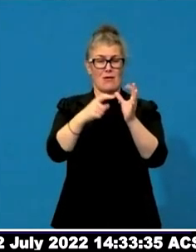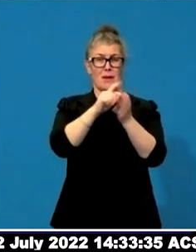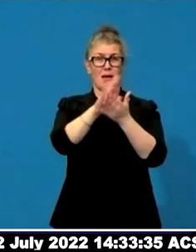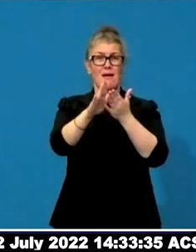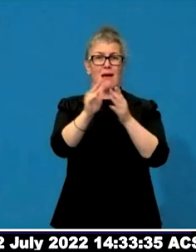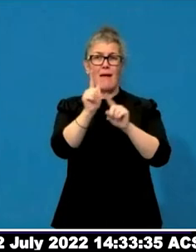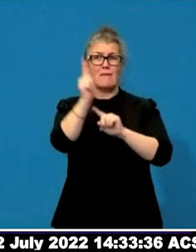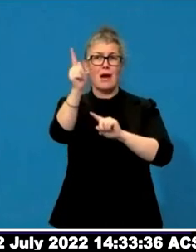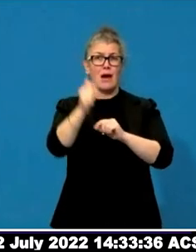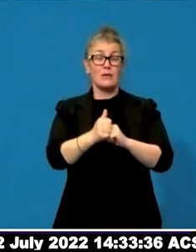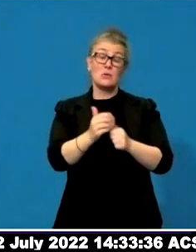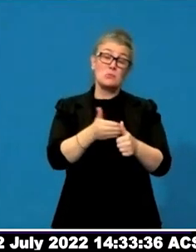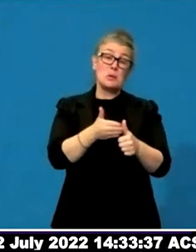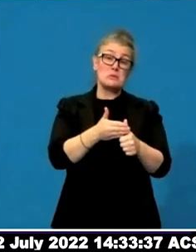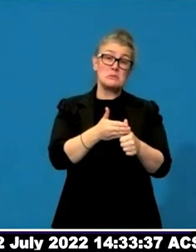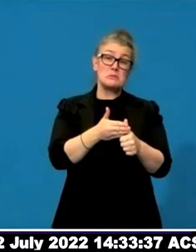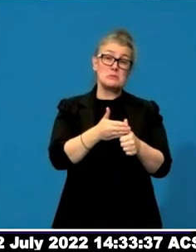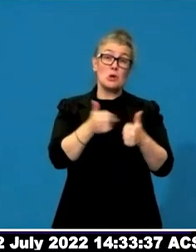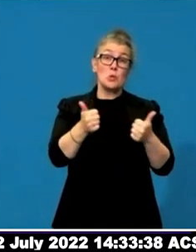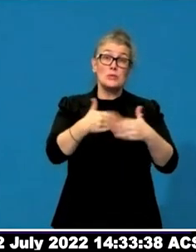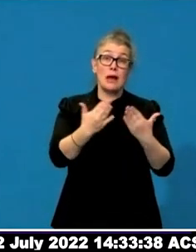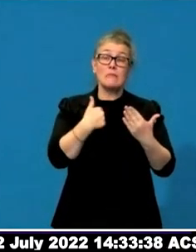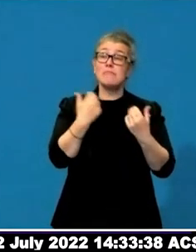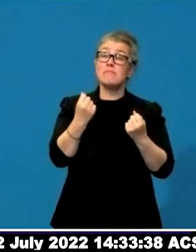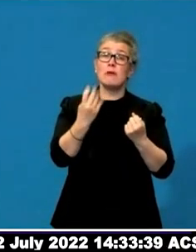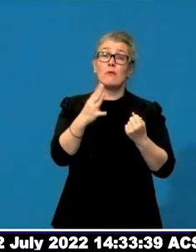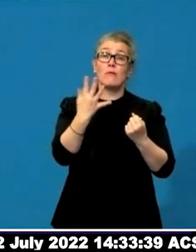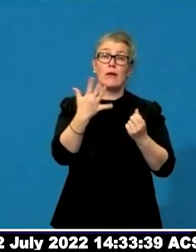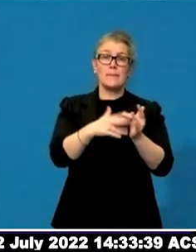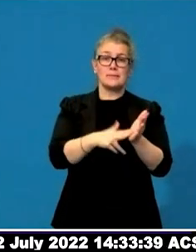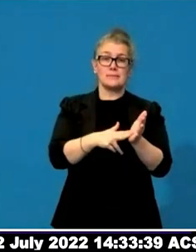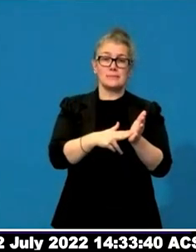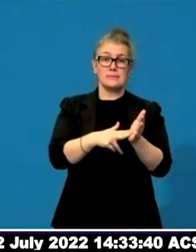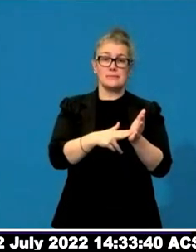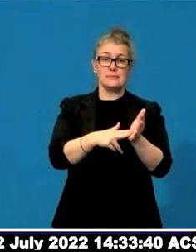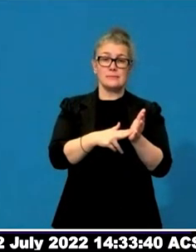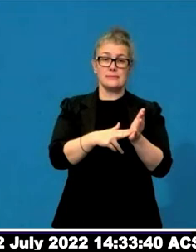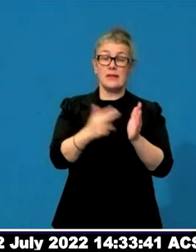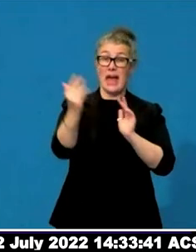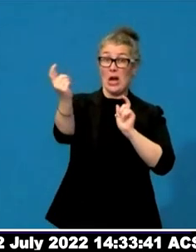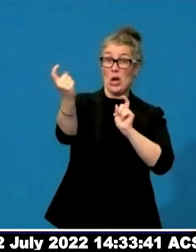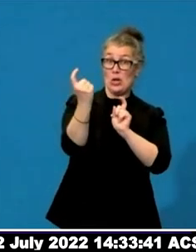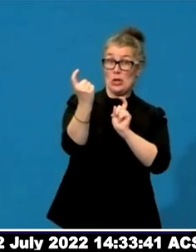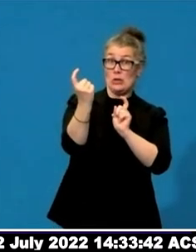Depends. On a good day, 45 minutes. And that's the closest location you go to of the areas you mentioned?